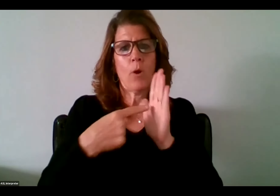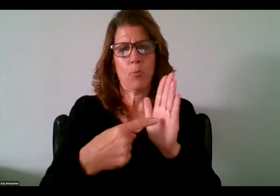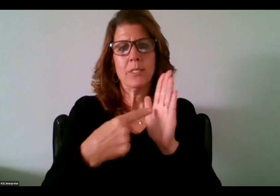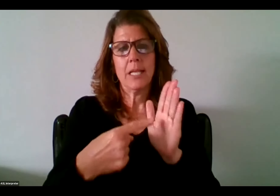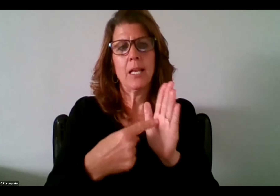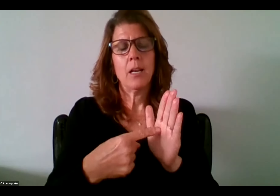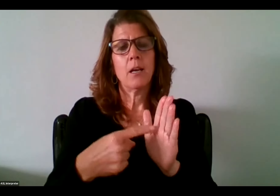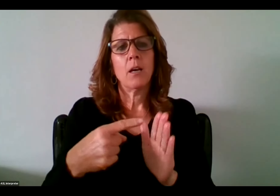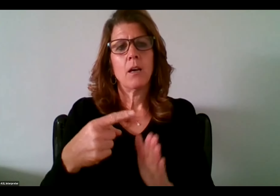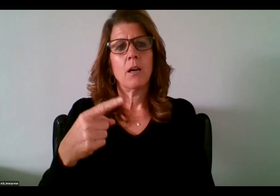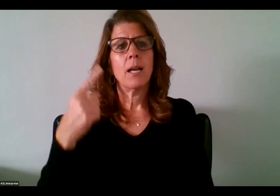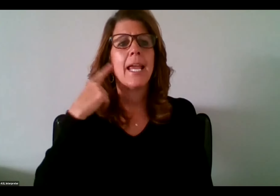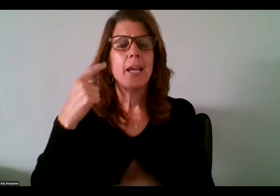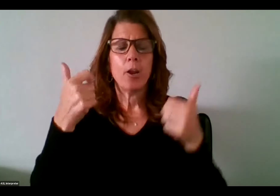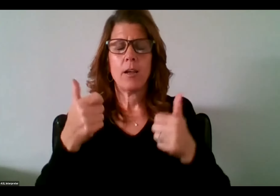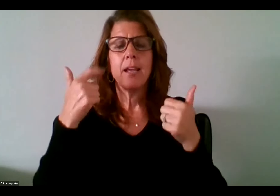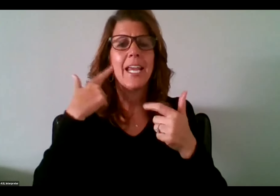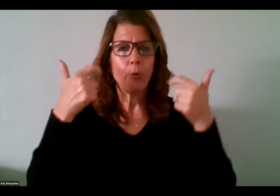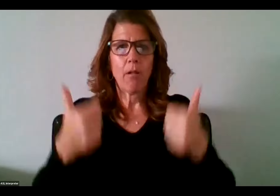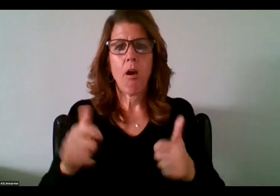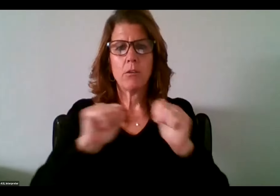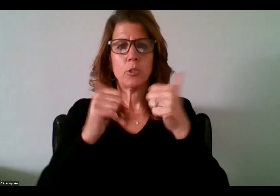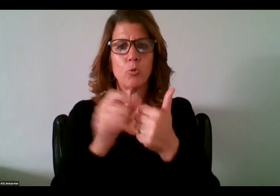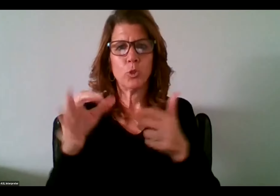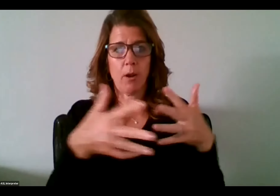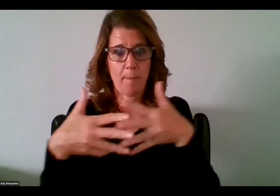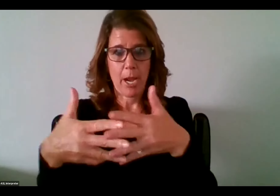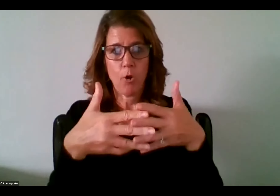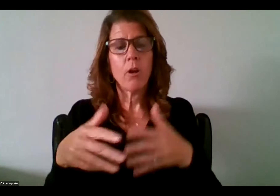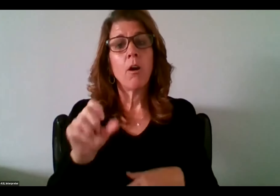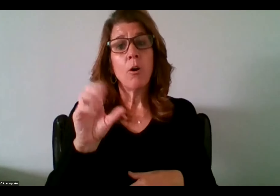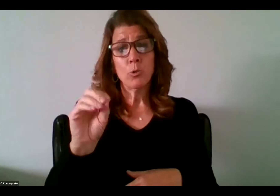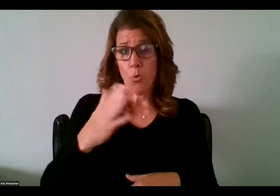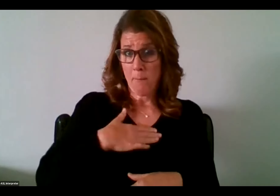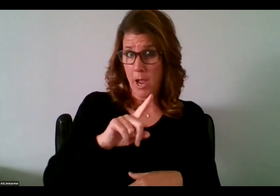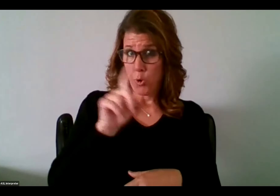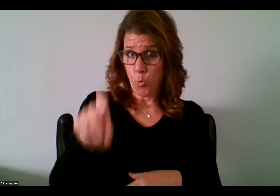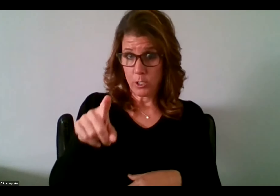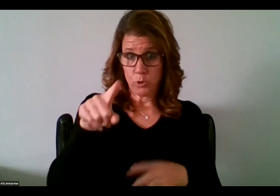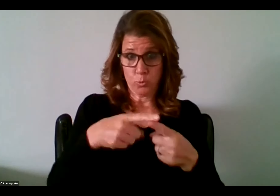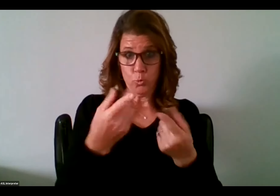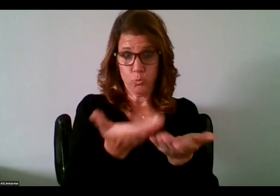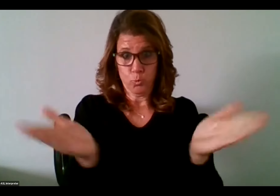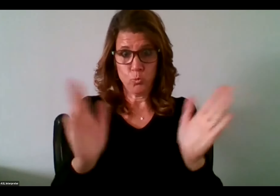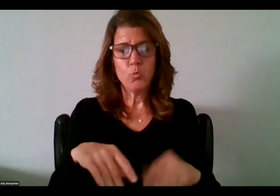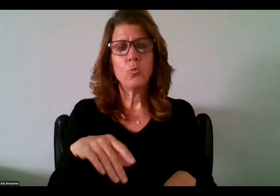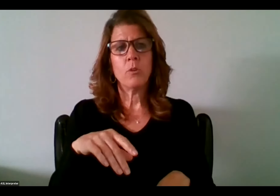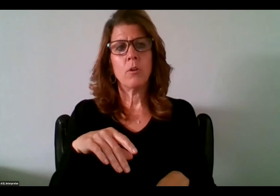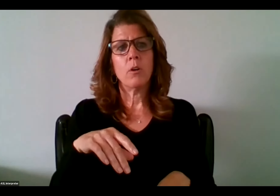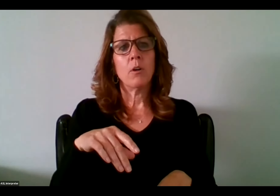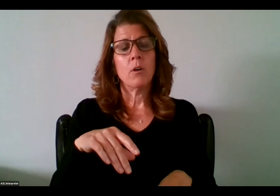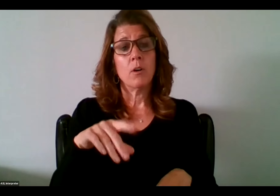the Hearing Loss Association of America. So, my question to the council is, do we want